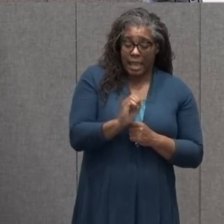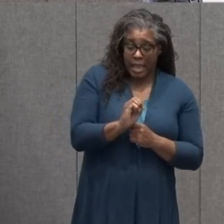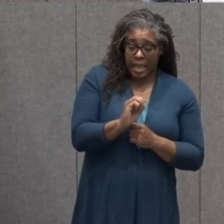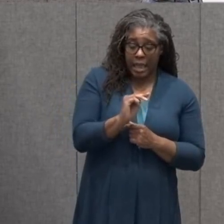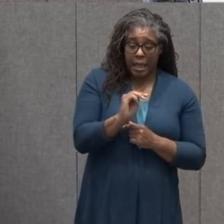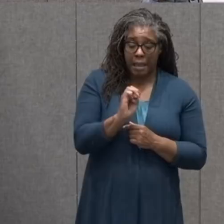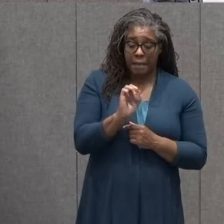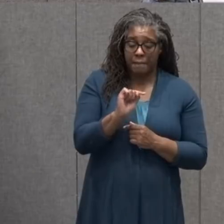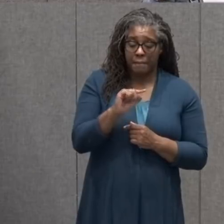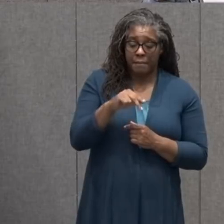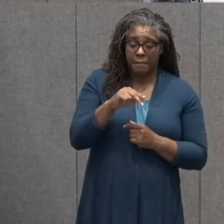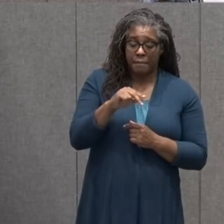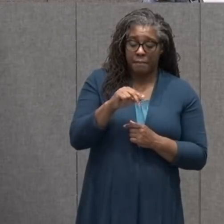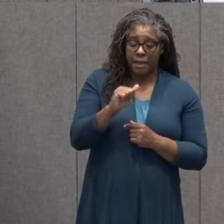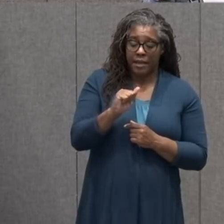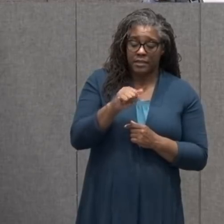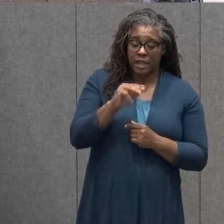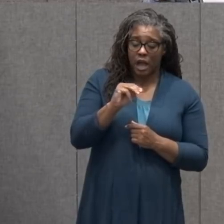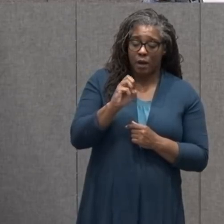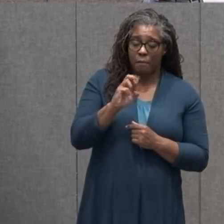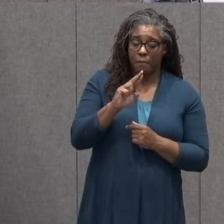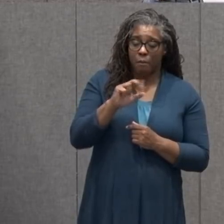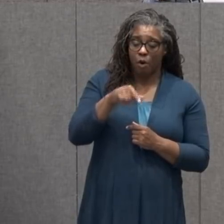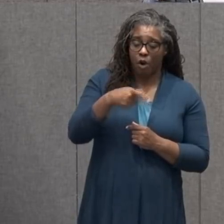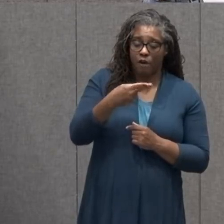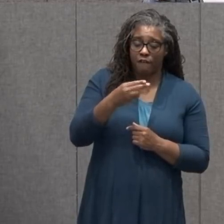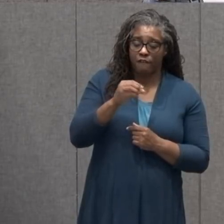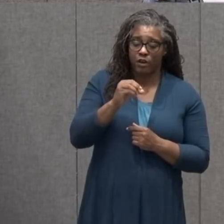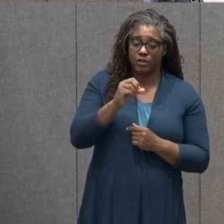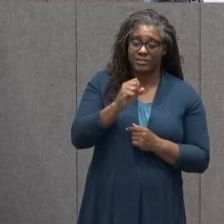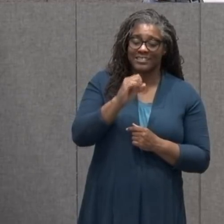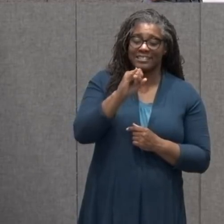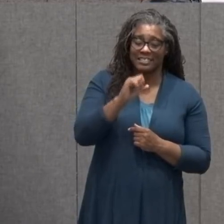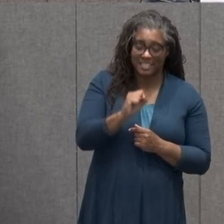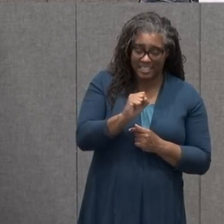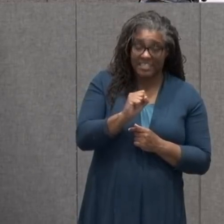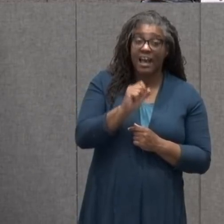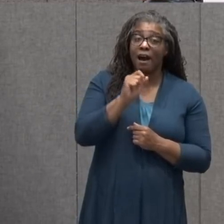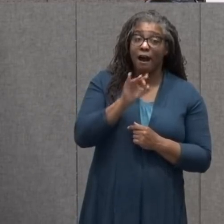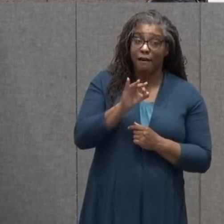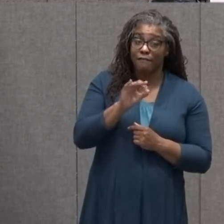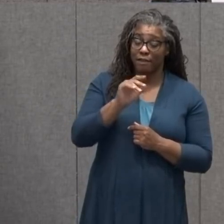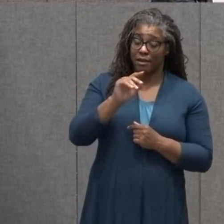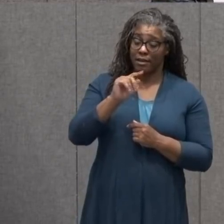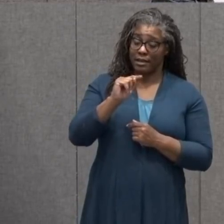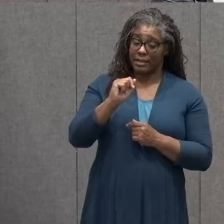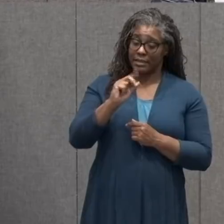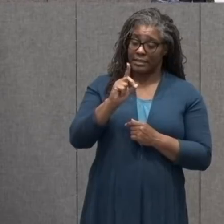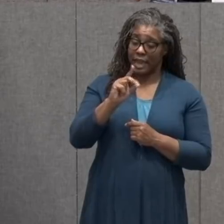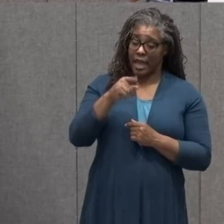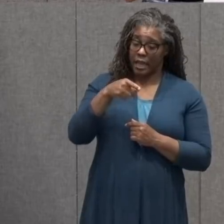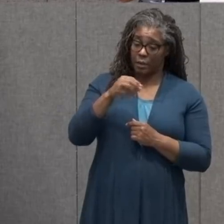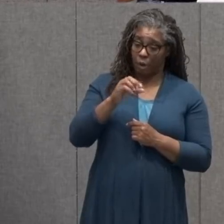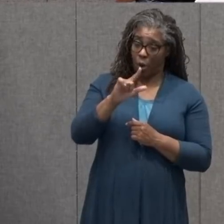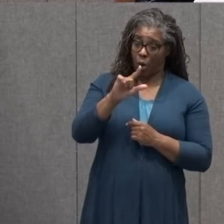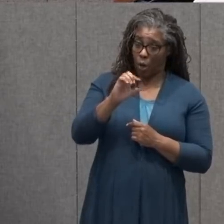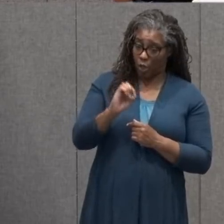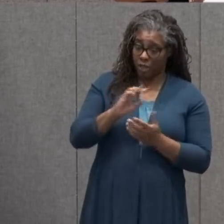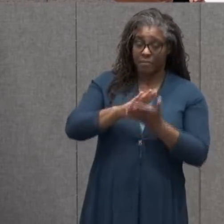to become a frog took place over many days. Oo, that was a very good sentence. Does that work? Yes, I think that works. - All right, Ms. Kay.